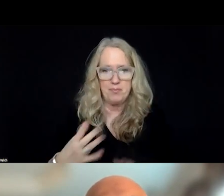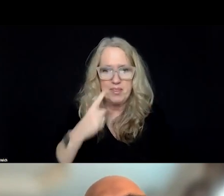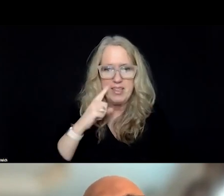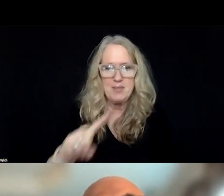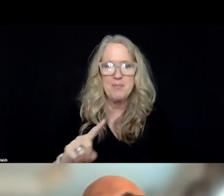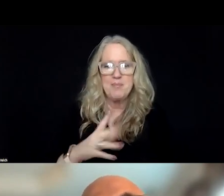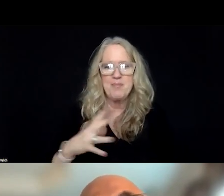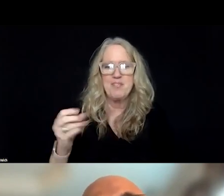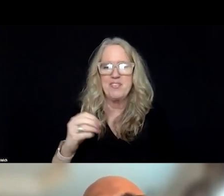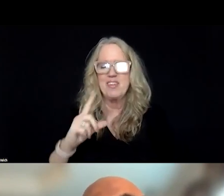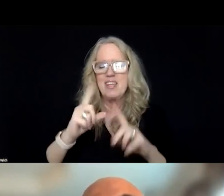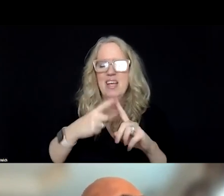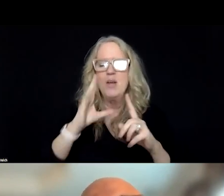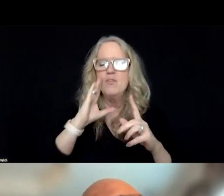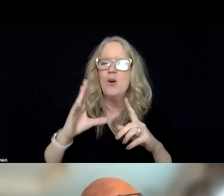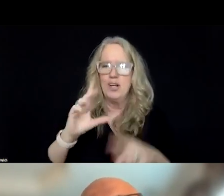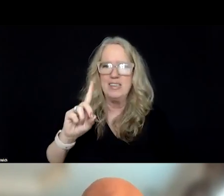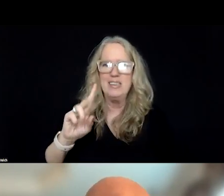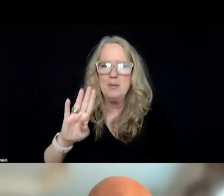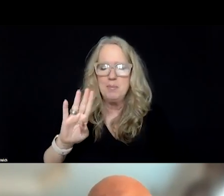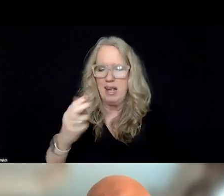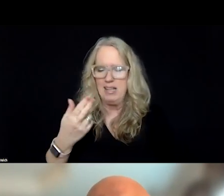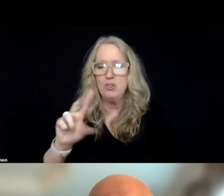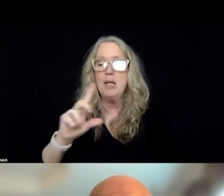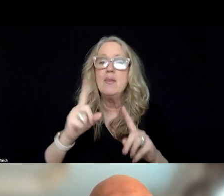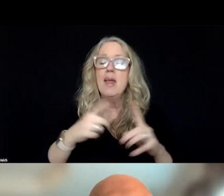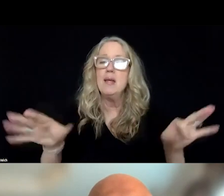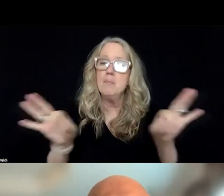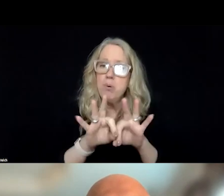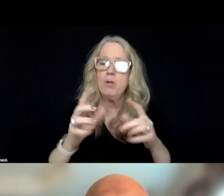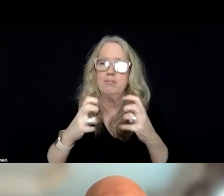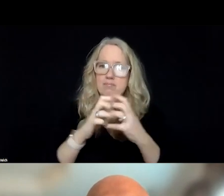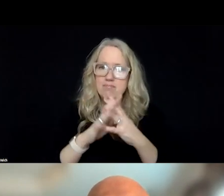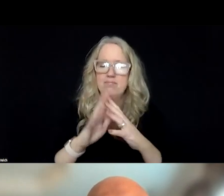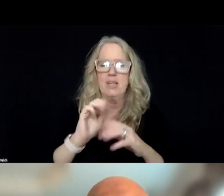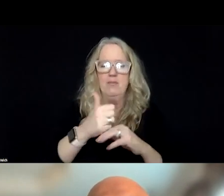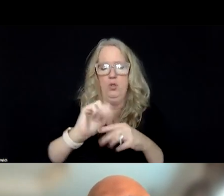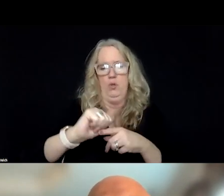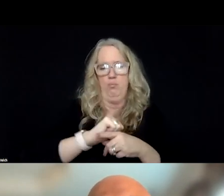TRANSFORMATION TAUGHT ME ABOUT THE PRACTICES AND WITH THE